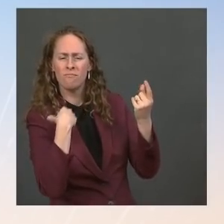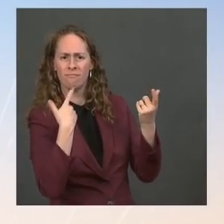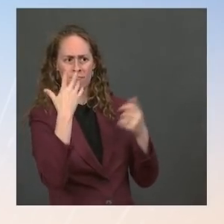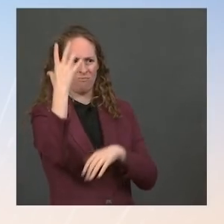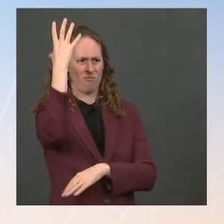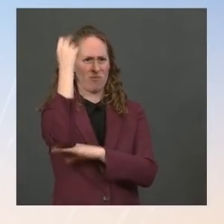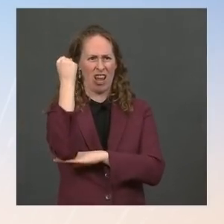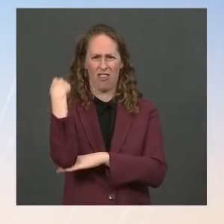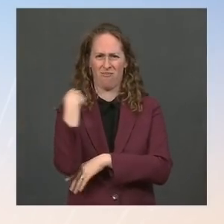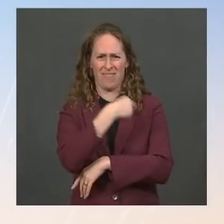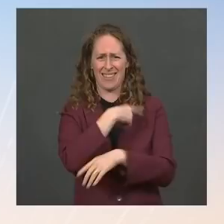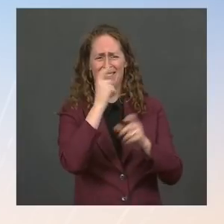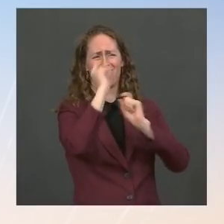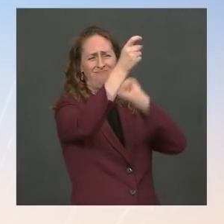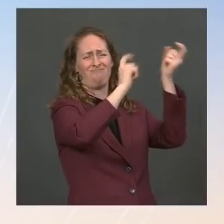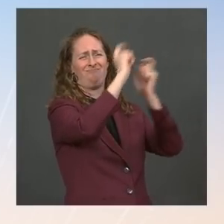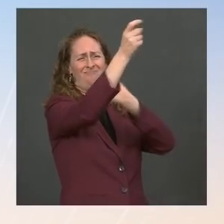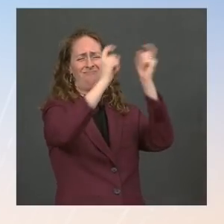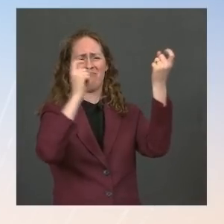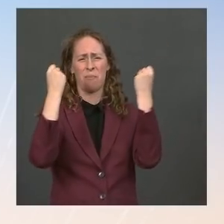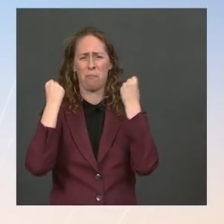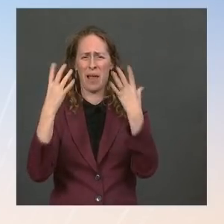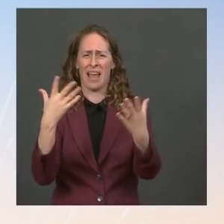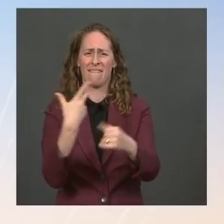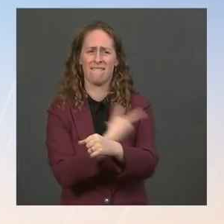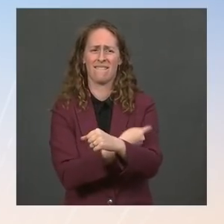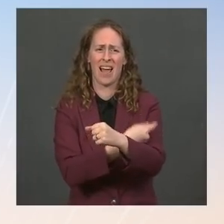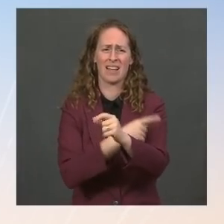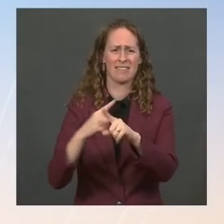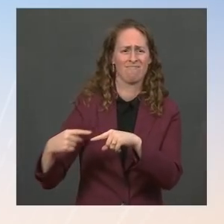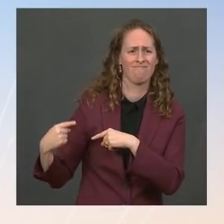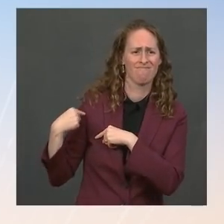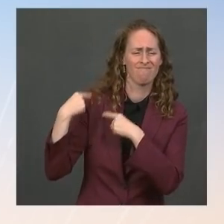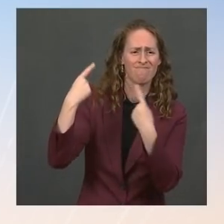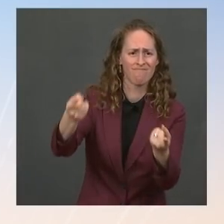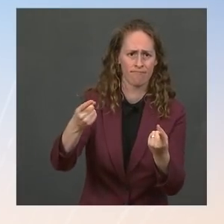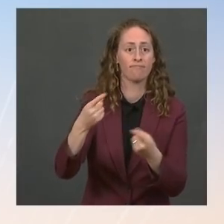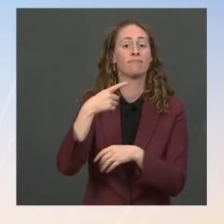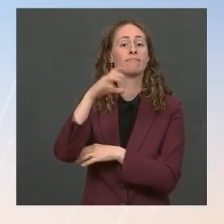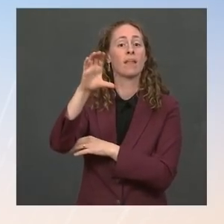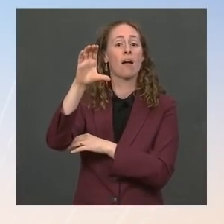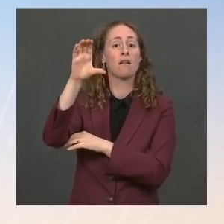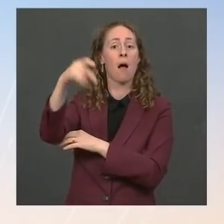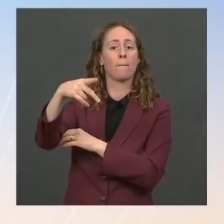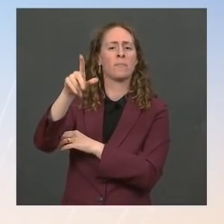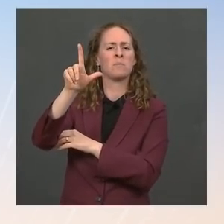all look ahead to COP26; leveling the economic playing field; fighting for democracy at home and abroad;